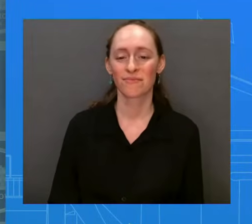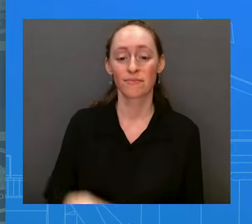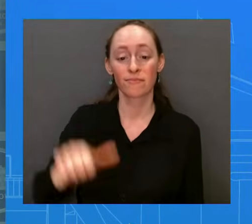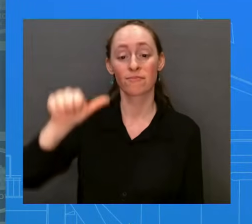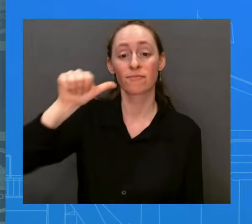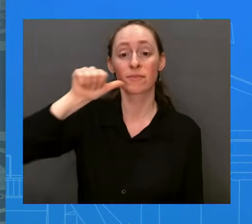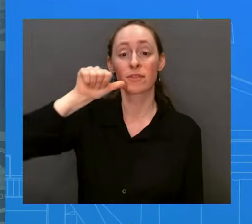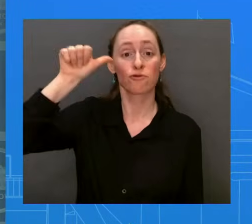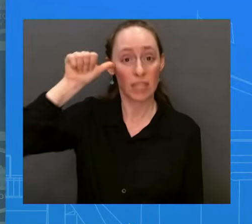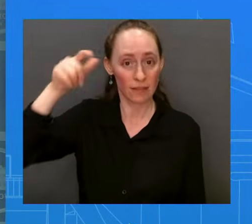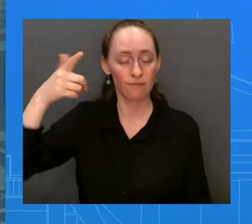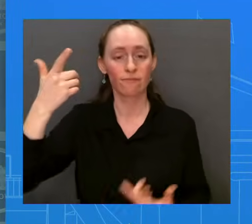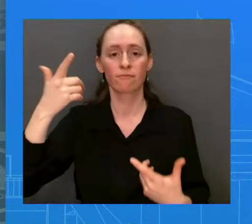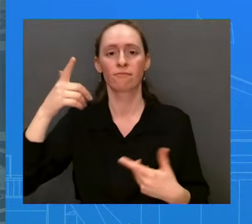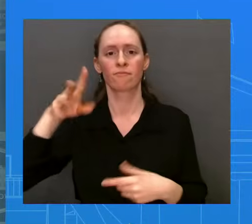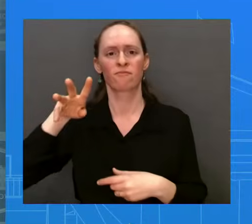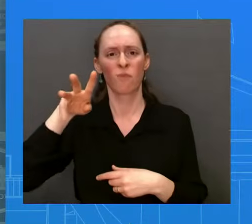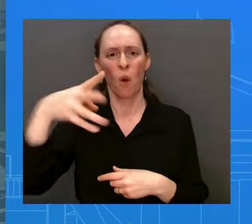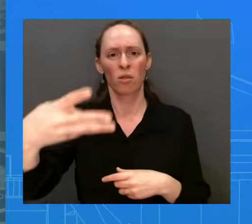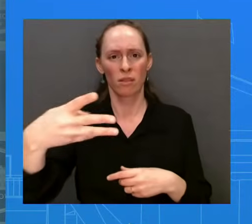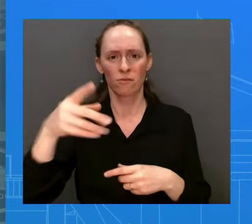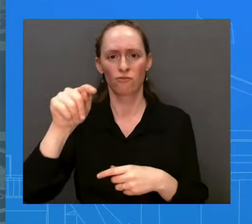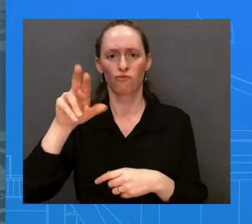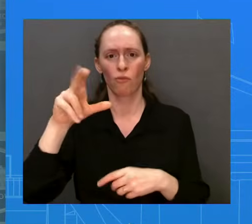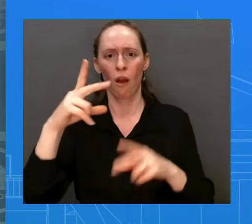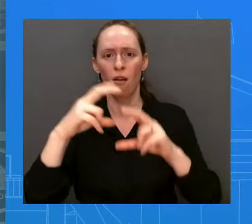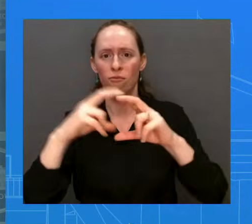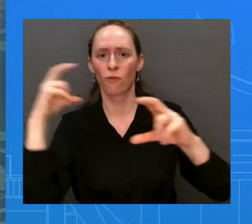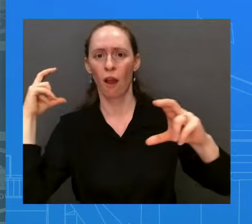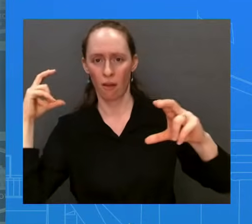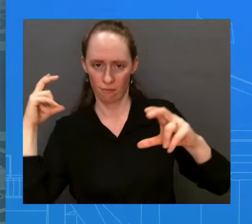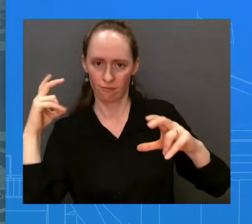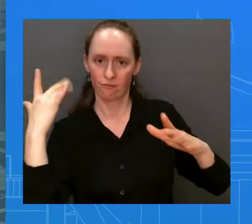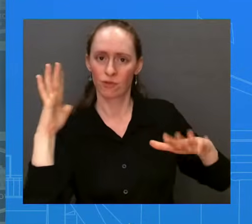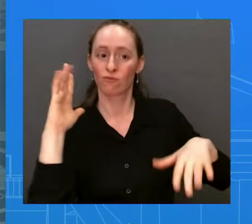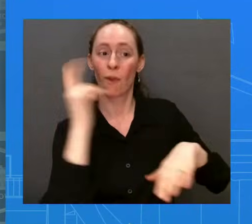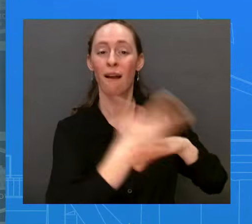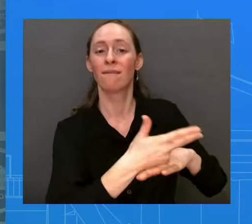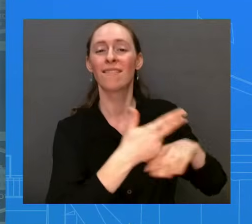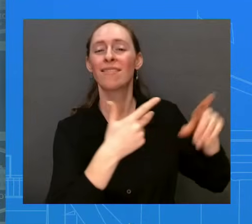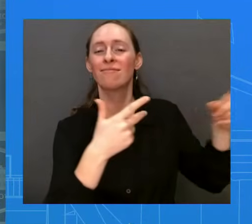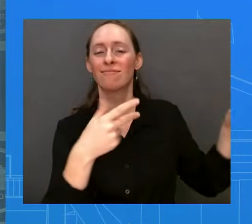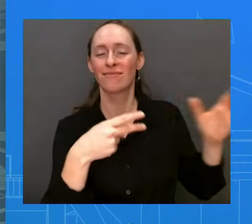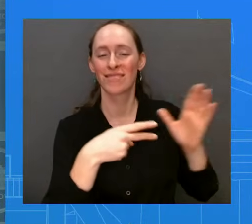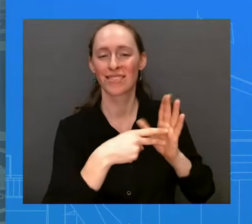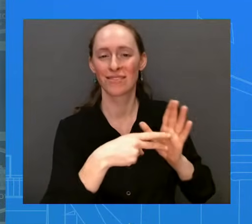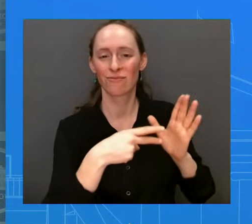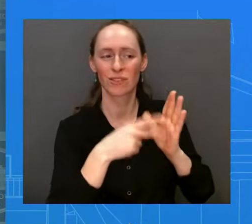successfully crossed into Syria from Turkey. That brings the total to 52 U.N. trucks.